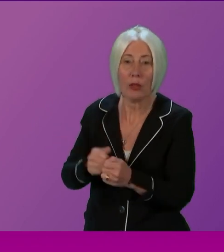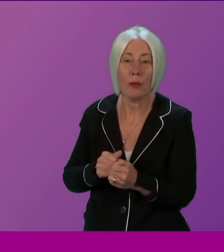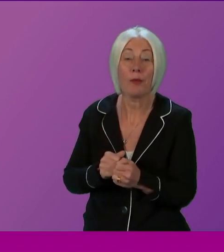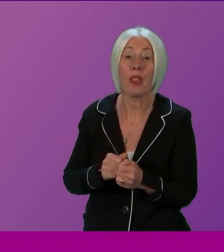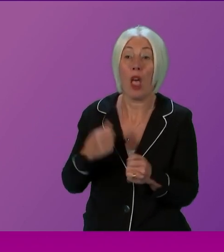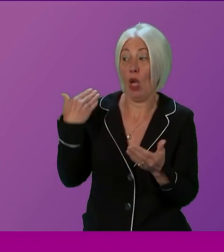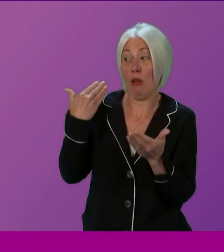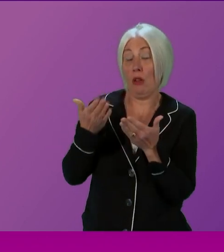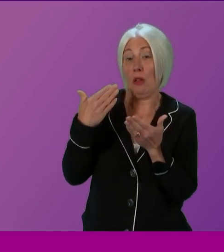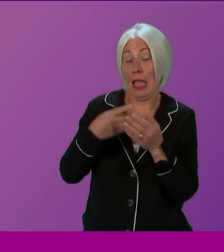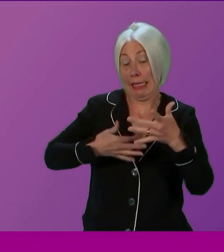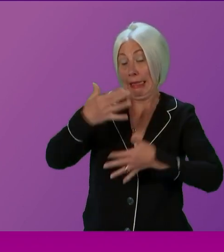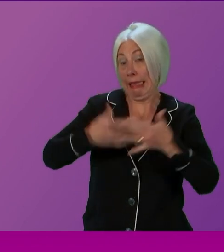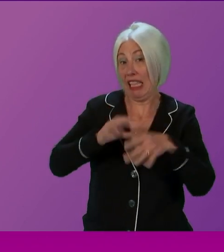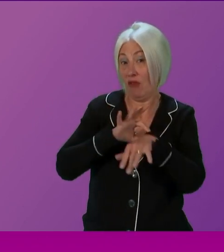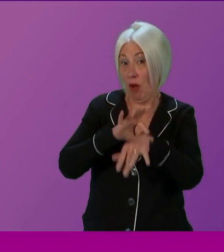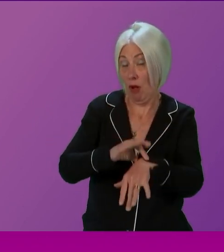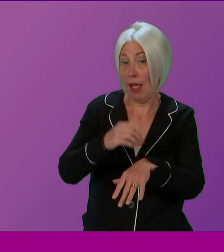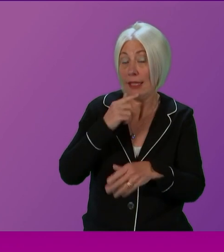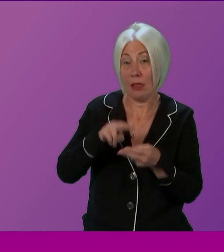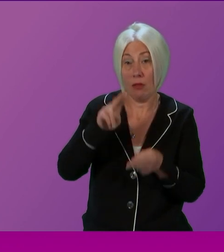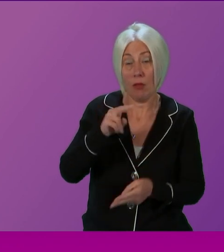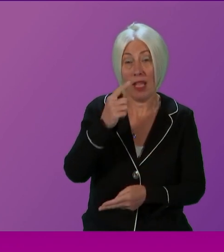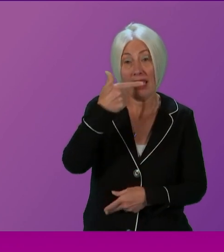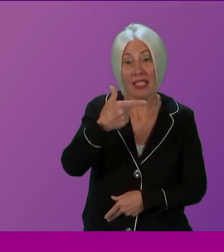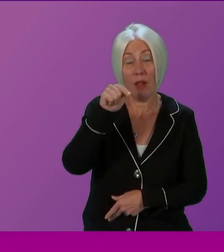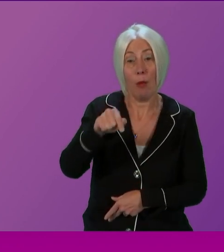statistics show an increase of 7.1 per cent in the number of those who are starting an